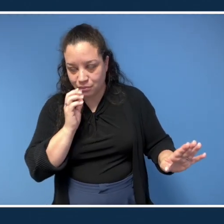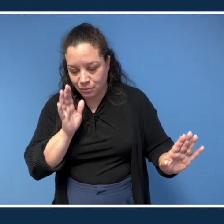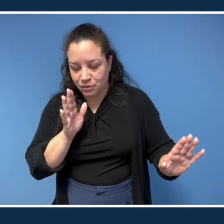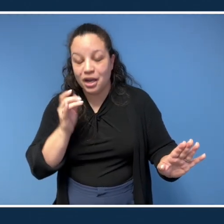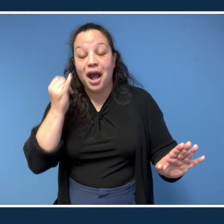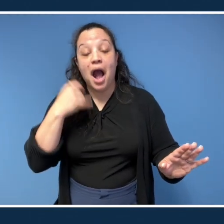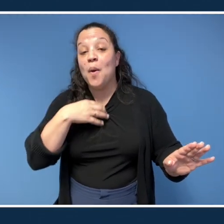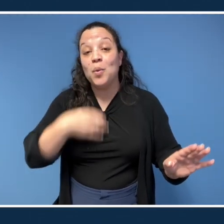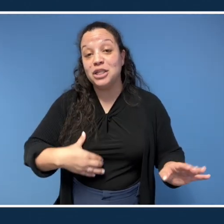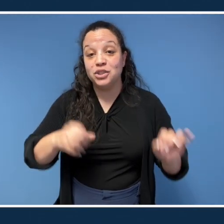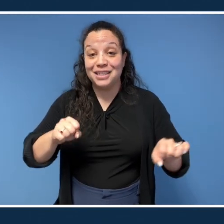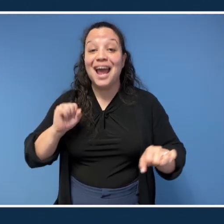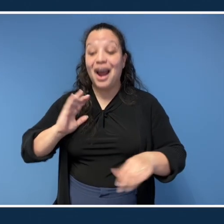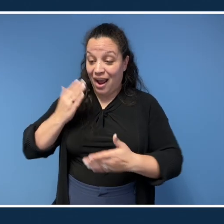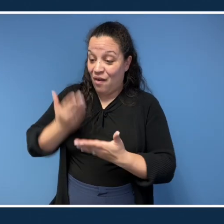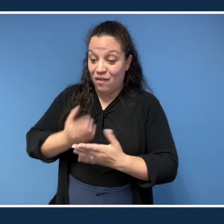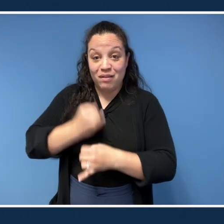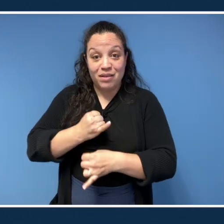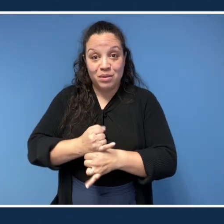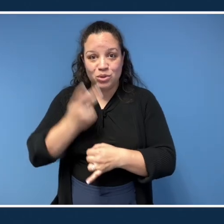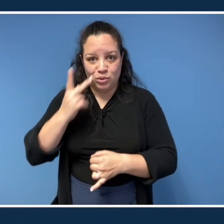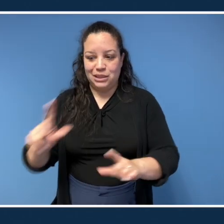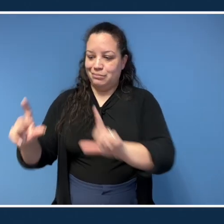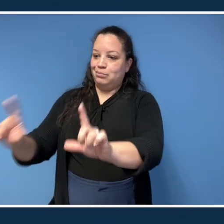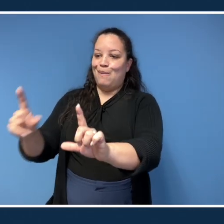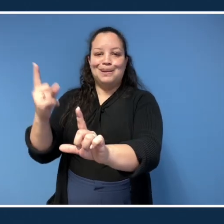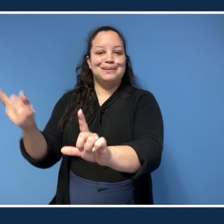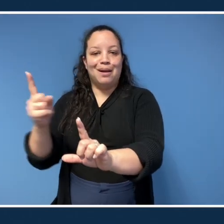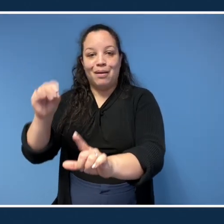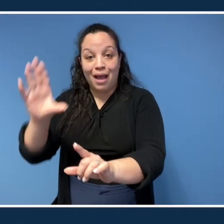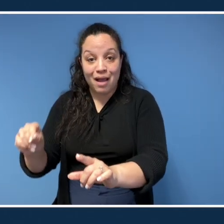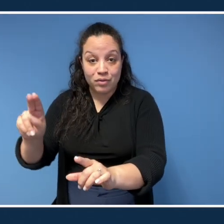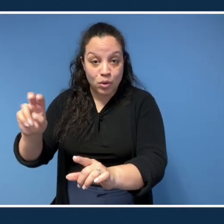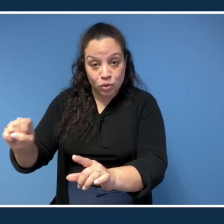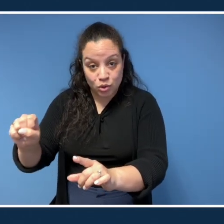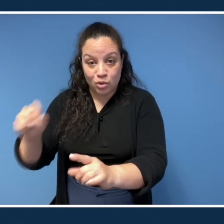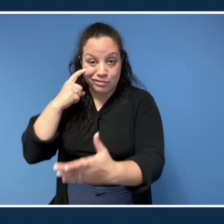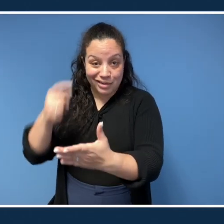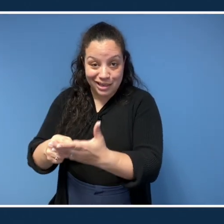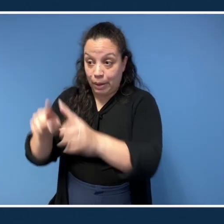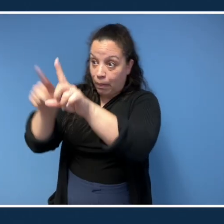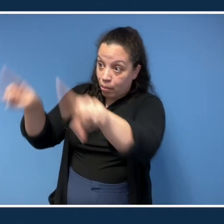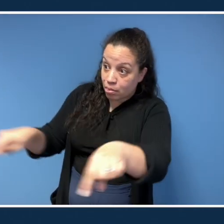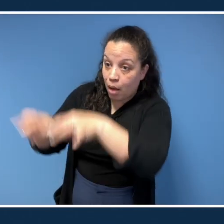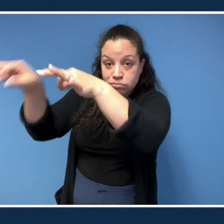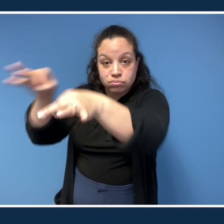there would be an African Nova Scotian recognition somehow. Maybe it's a plaque or monument of the surrounding communities around there.